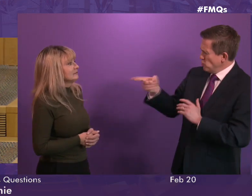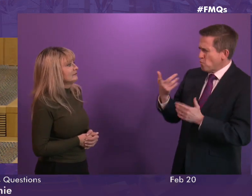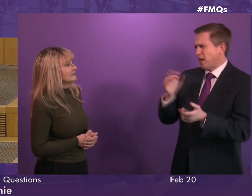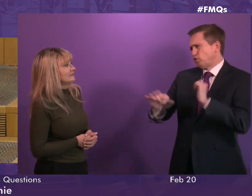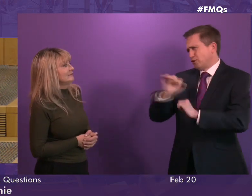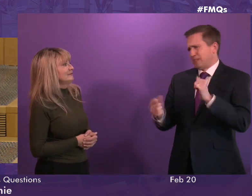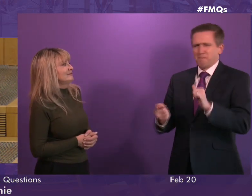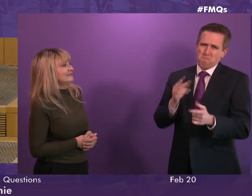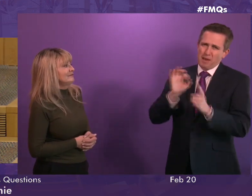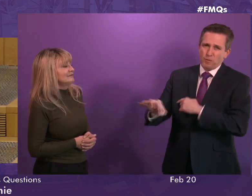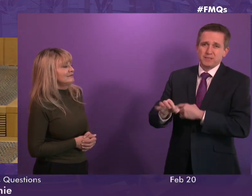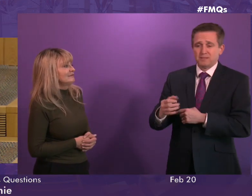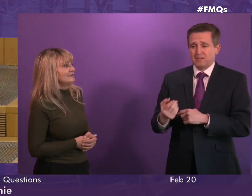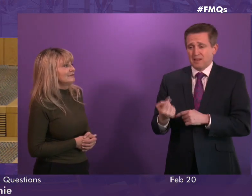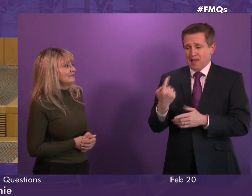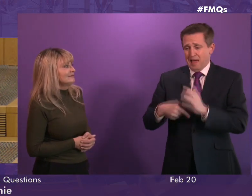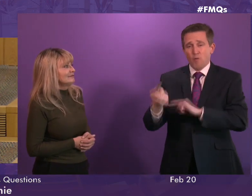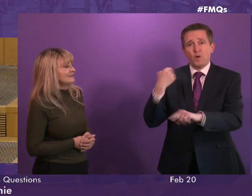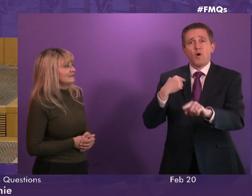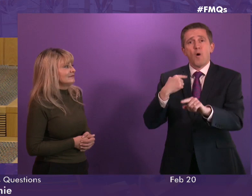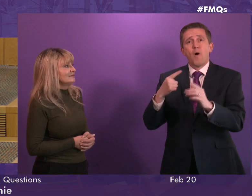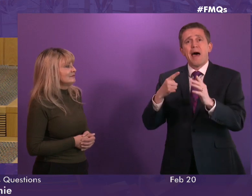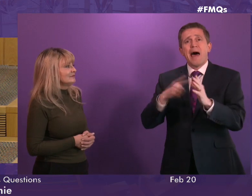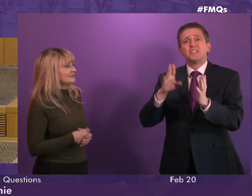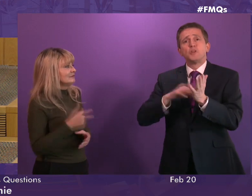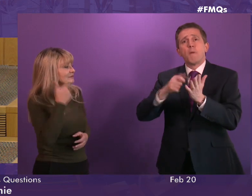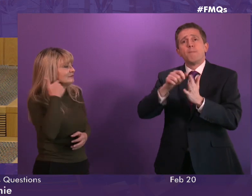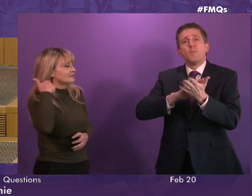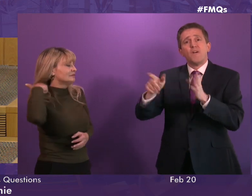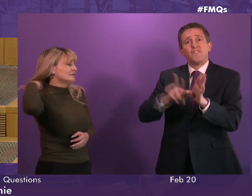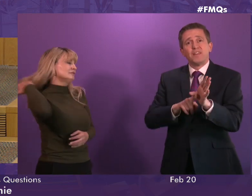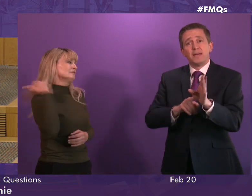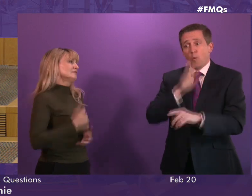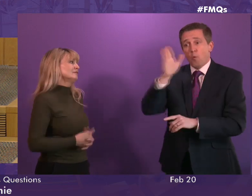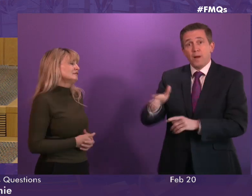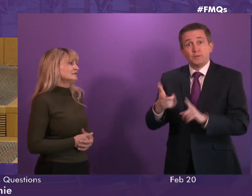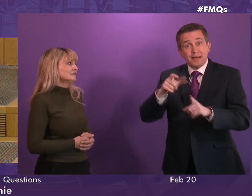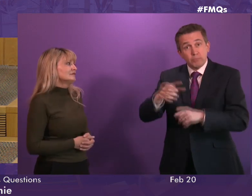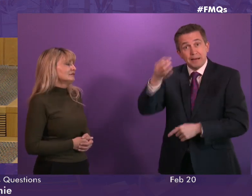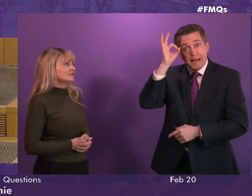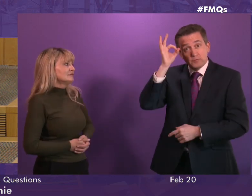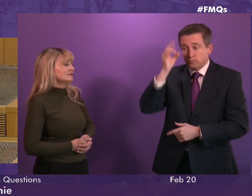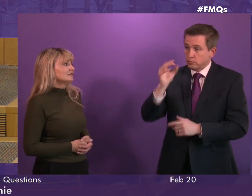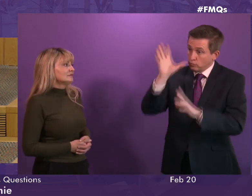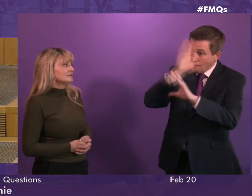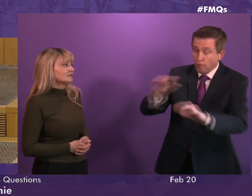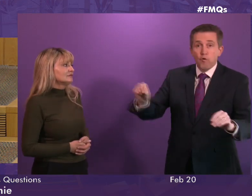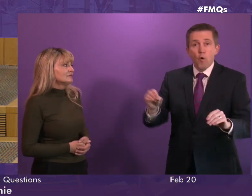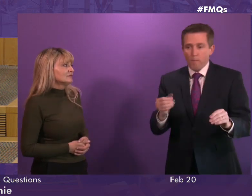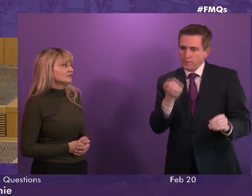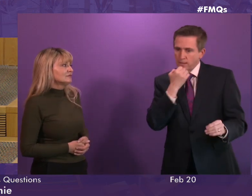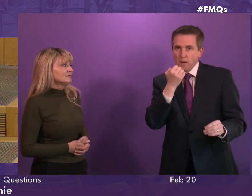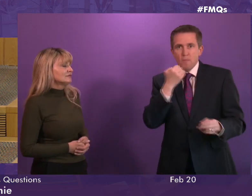past hour, Alison Murphy from the Educational Institute of Scotland appeared before the City of Edinburgh Council to describe the cuts to nursery councils as the